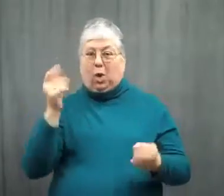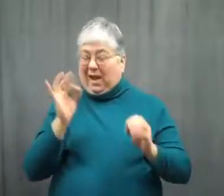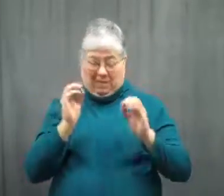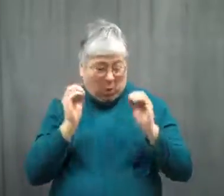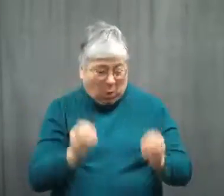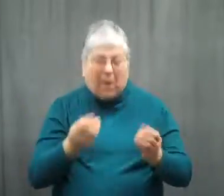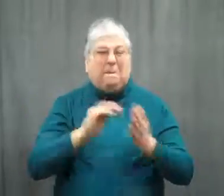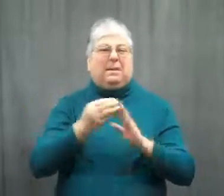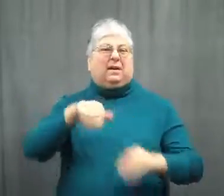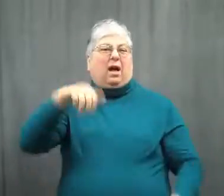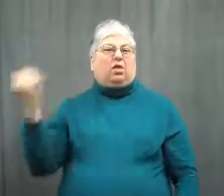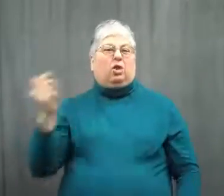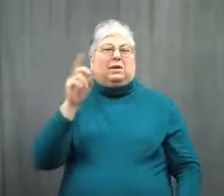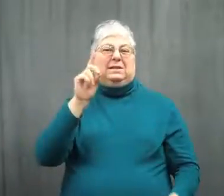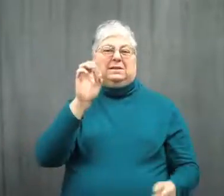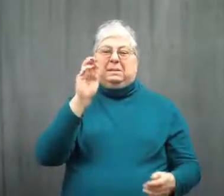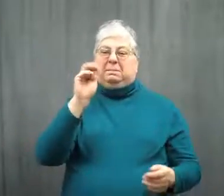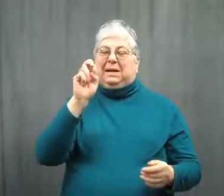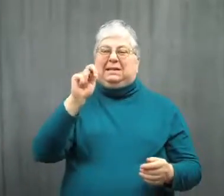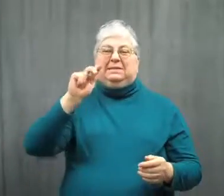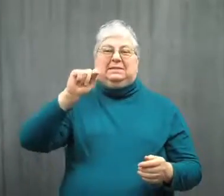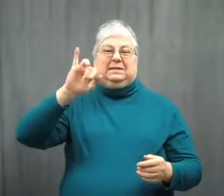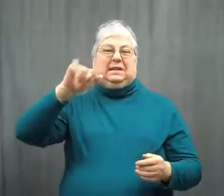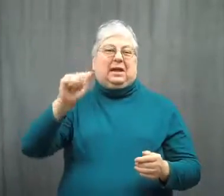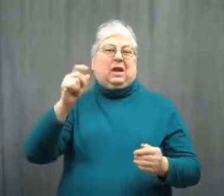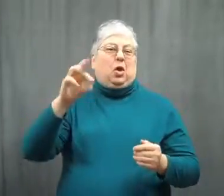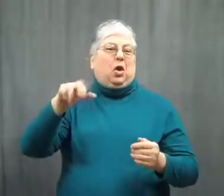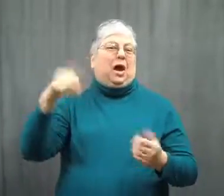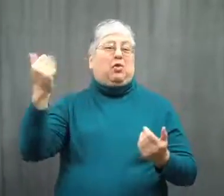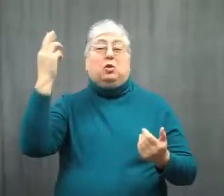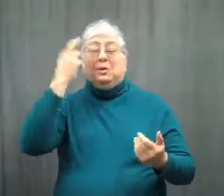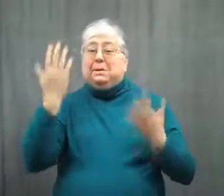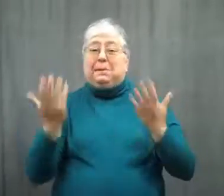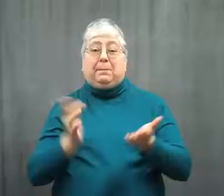If there aren't any, then it's dementia caused by something else, maybe medication,